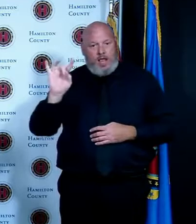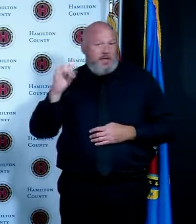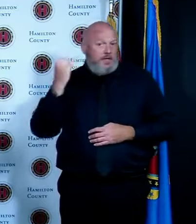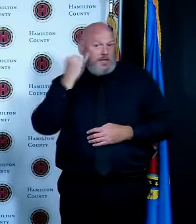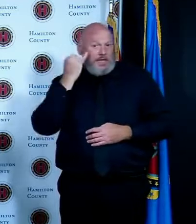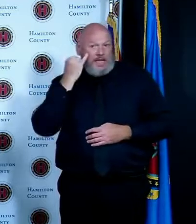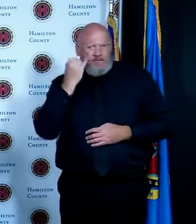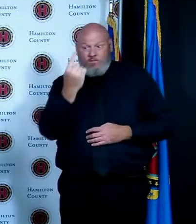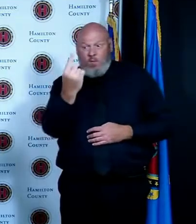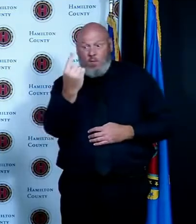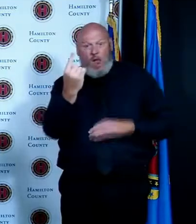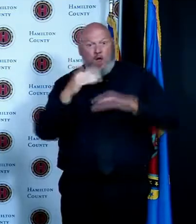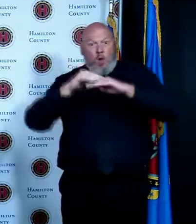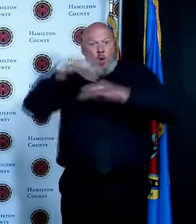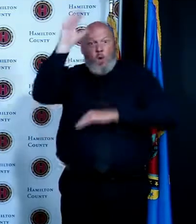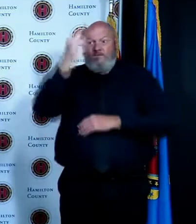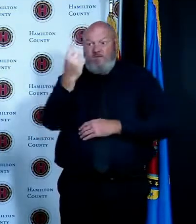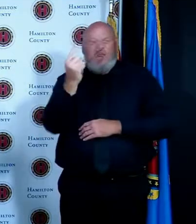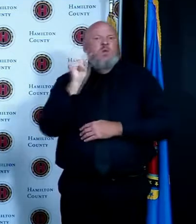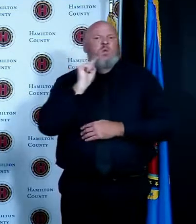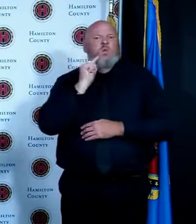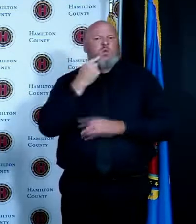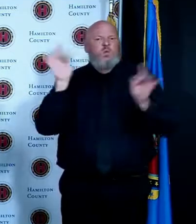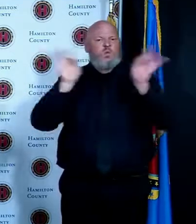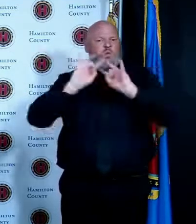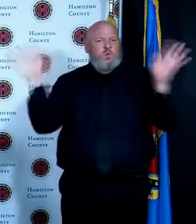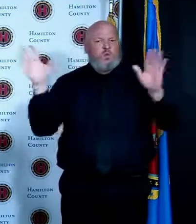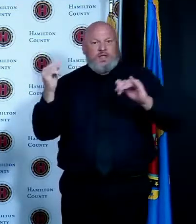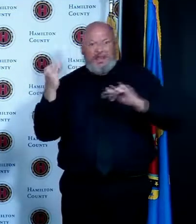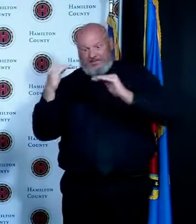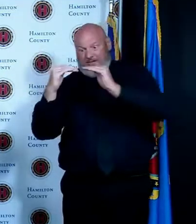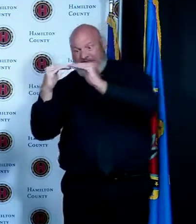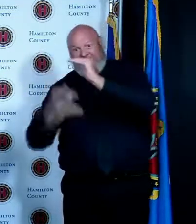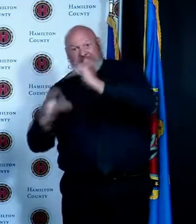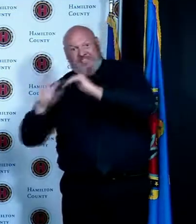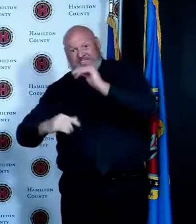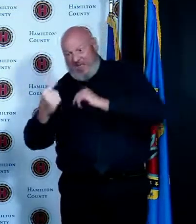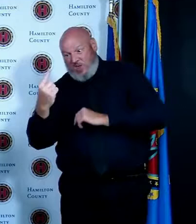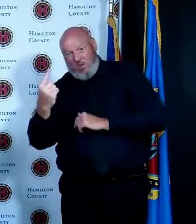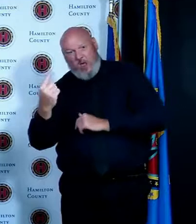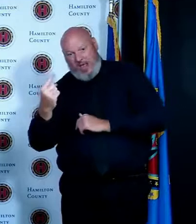obviously surrounding us if the reproductive number is less than one